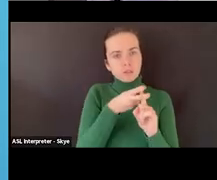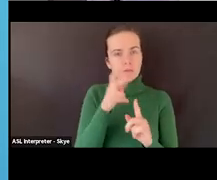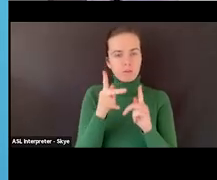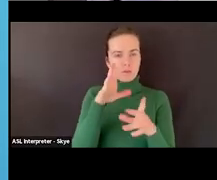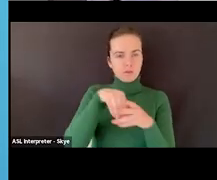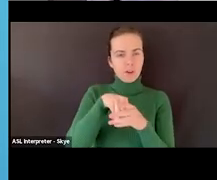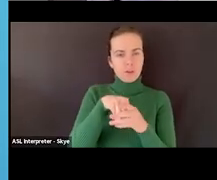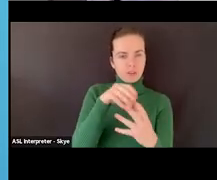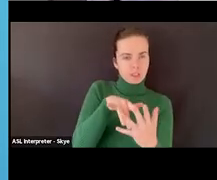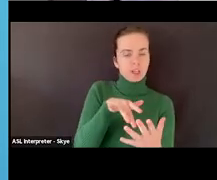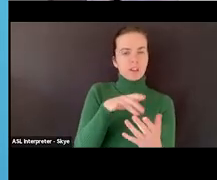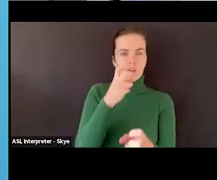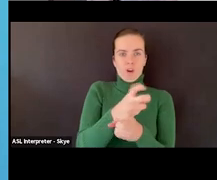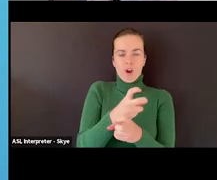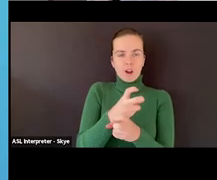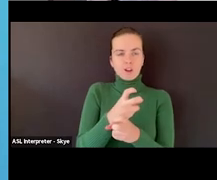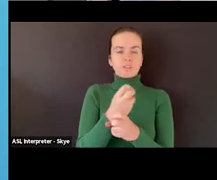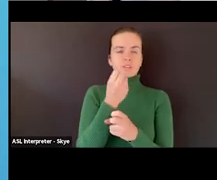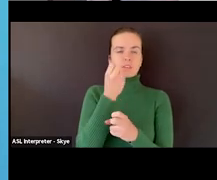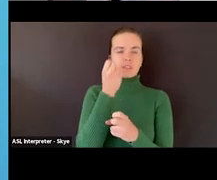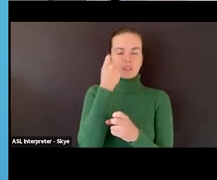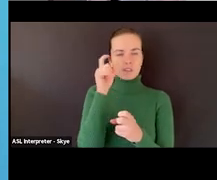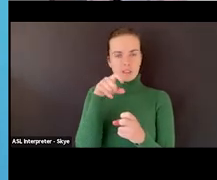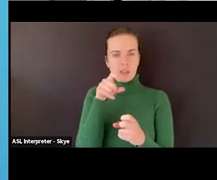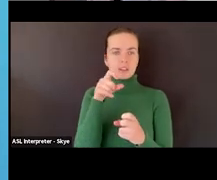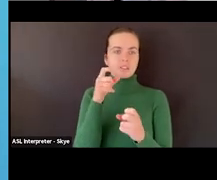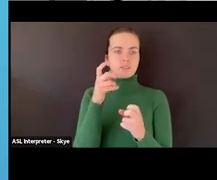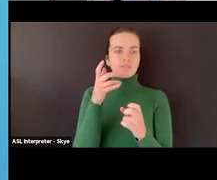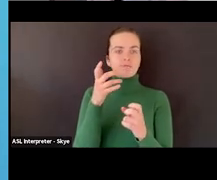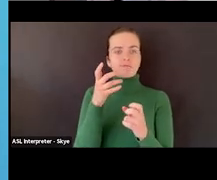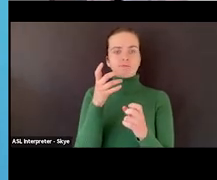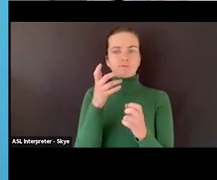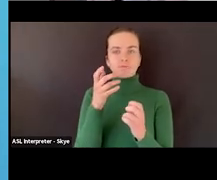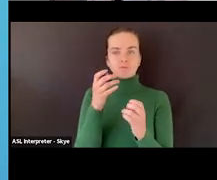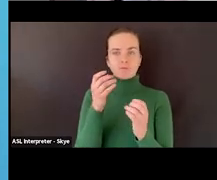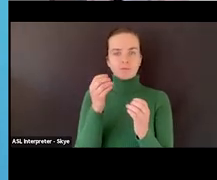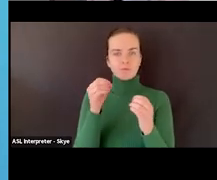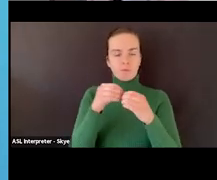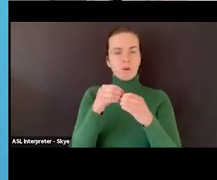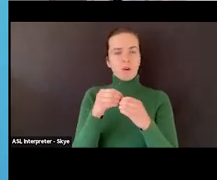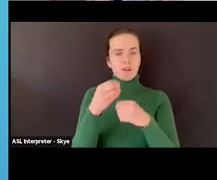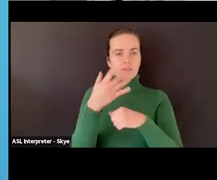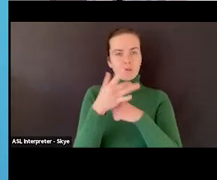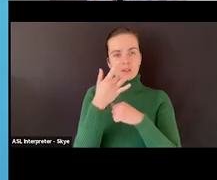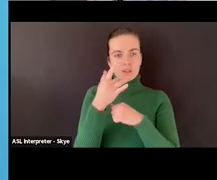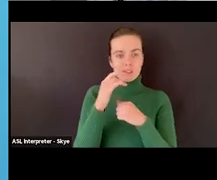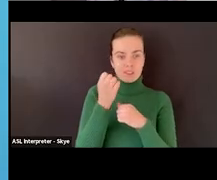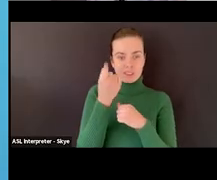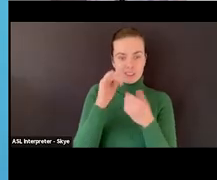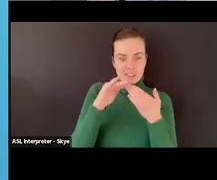and so we had to loosen and expand the geography from the city to the county, and it was still very